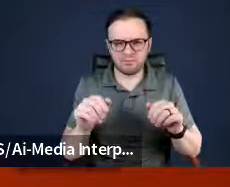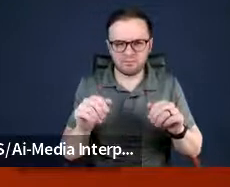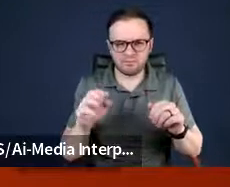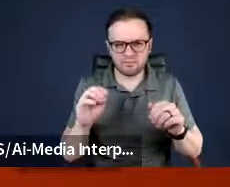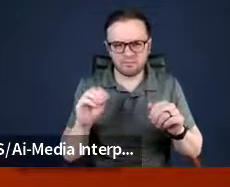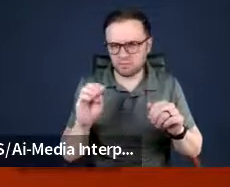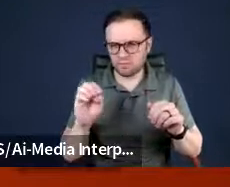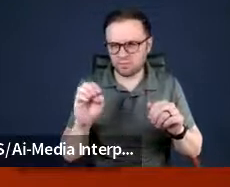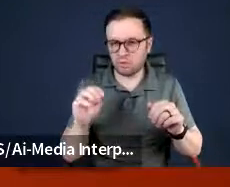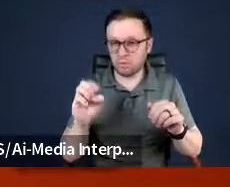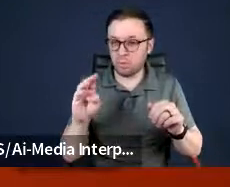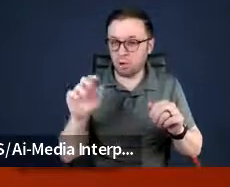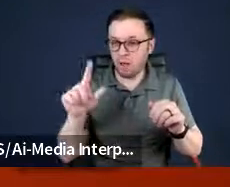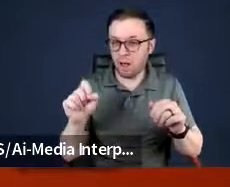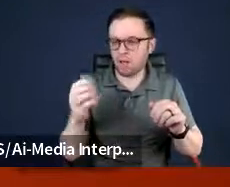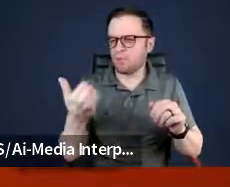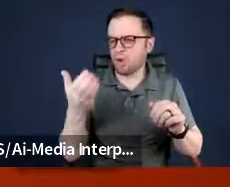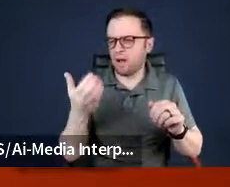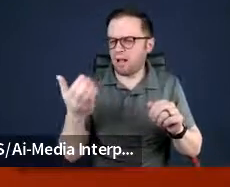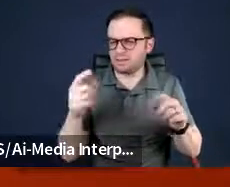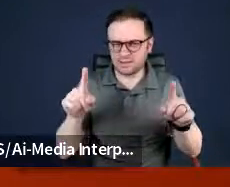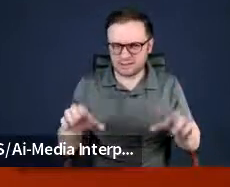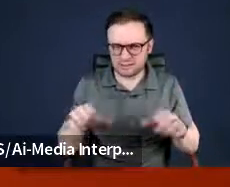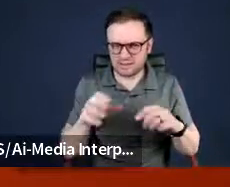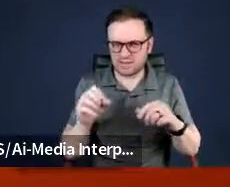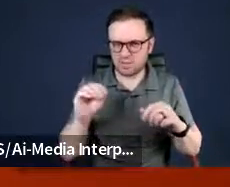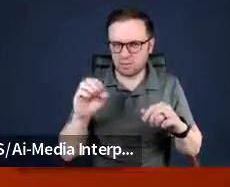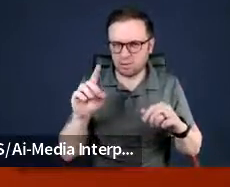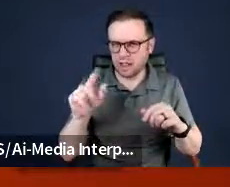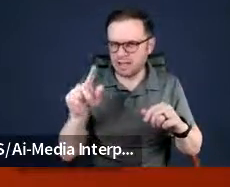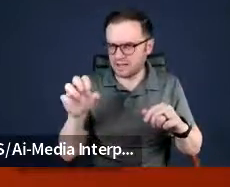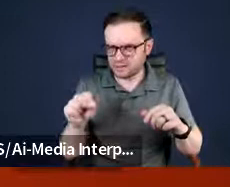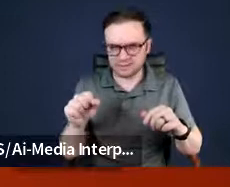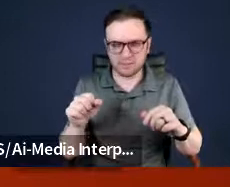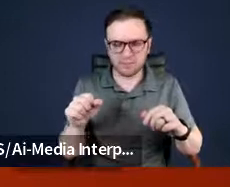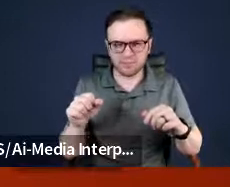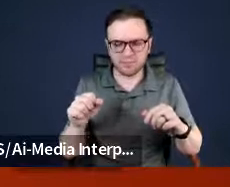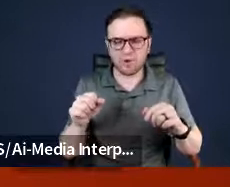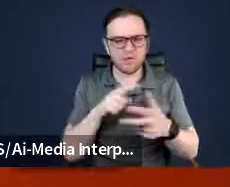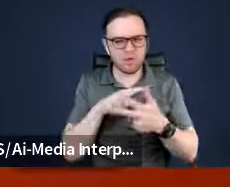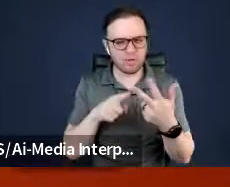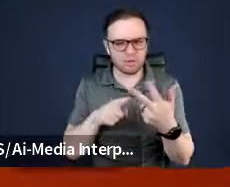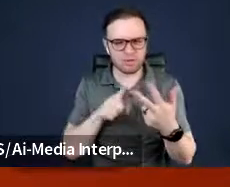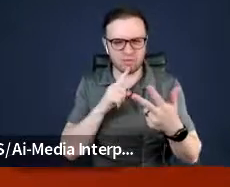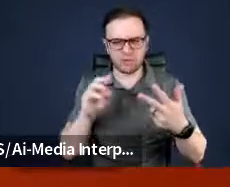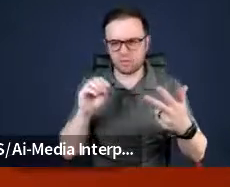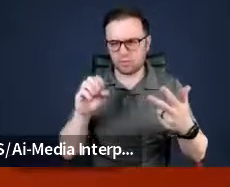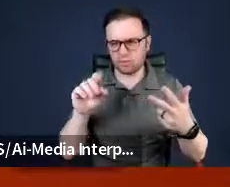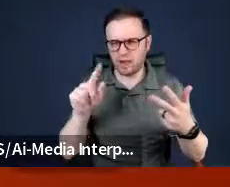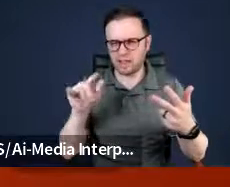and I want to quickly get into looking at mobile testing modalities. When you look at mobile sites,